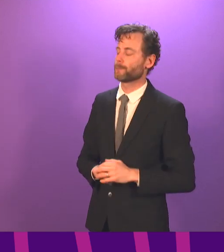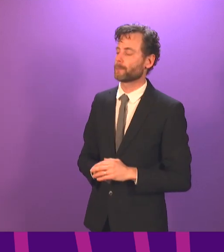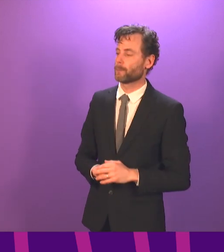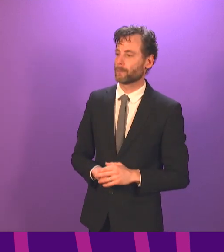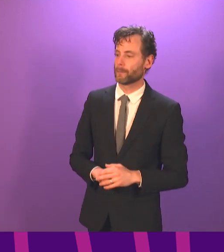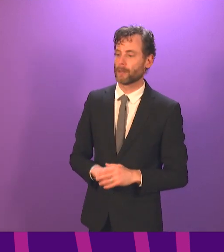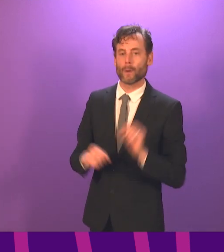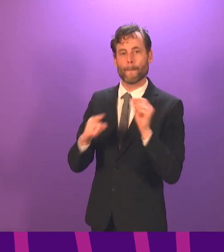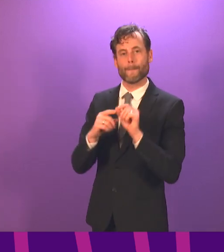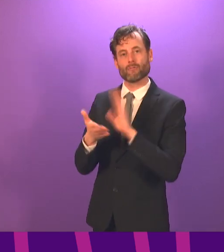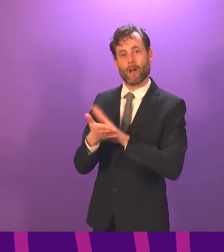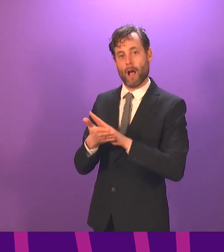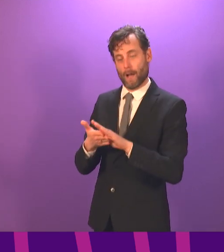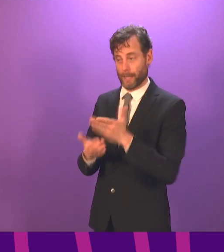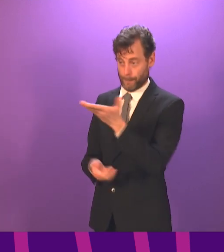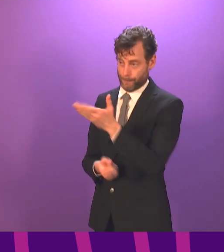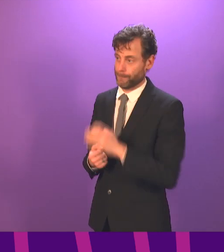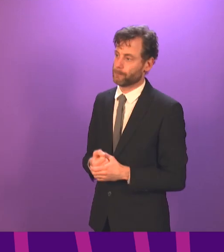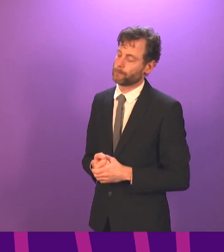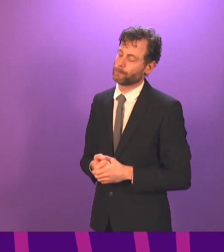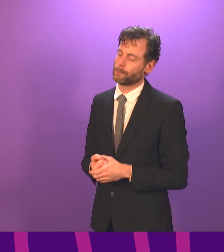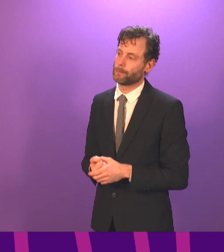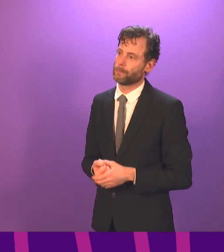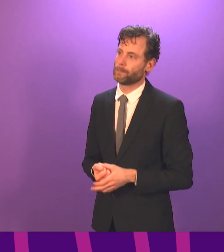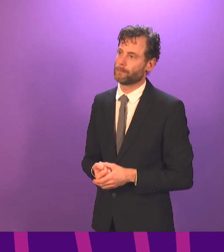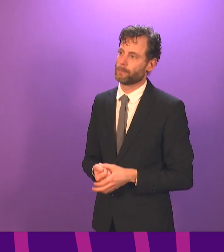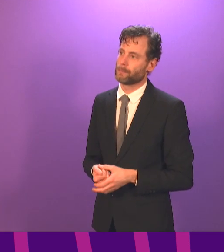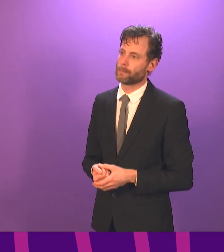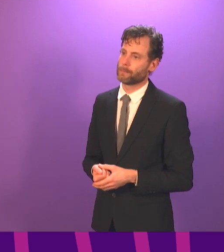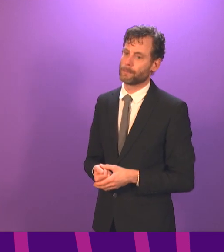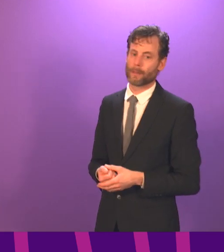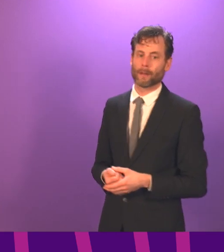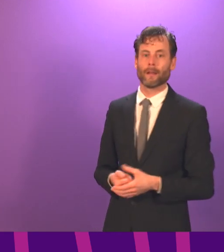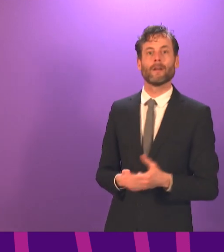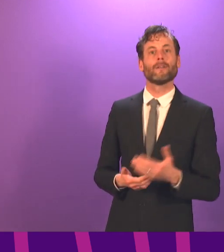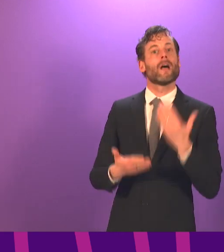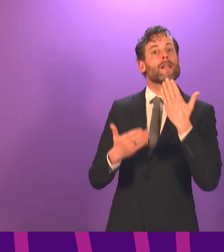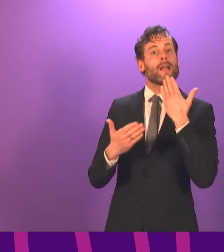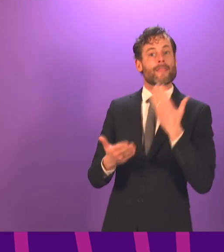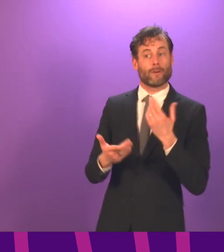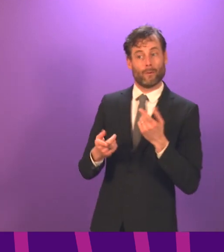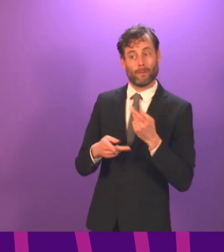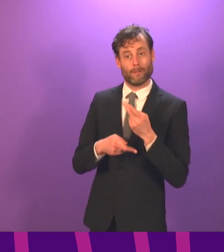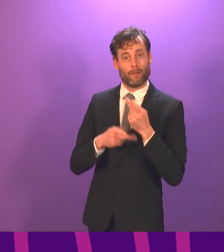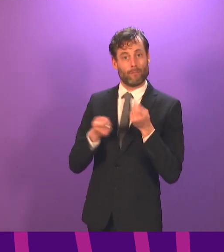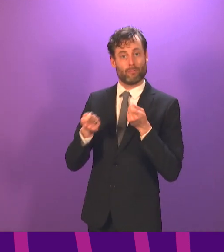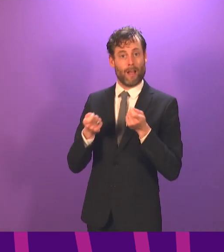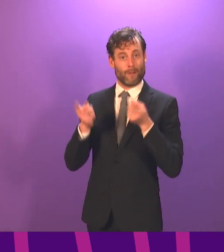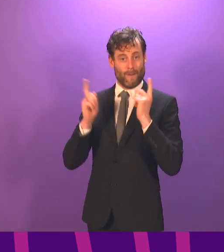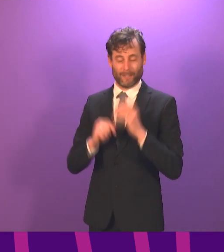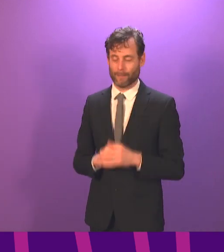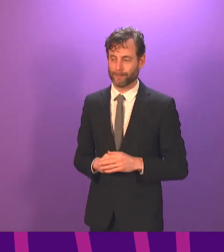Patrick Harvie (Glasgow) (Green): As well as objective safety,